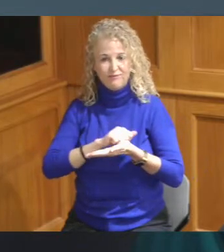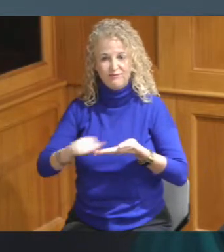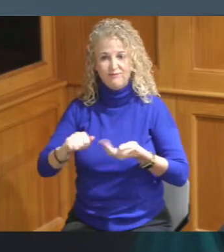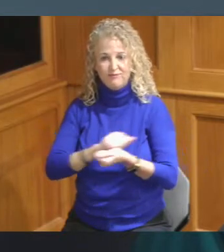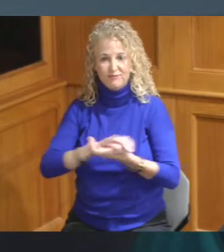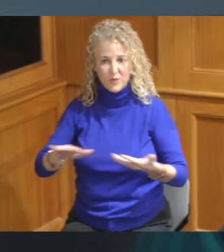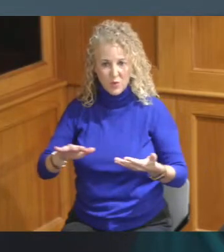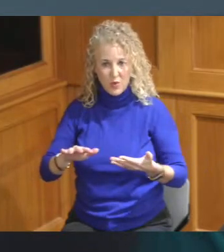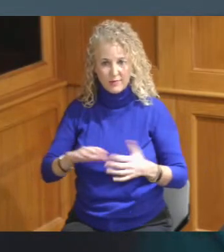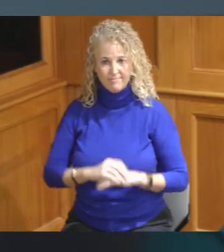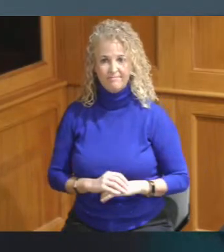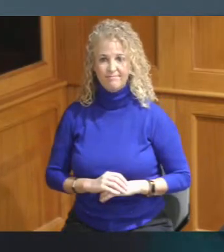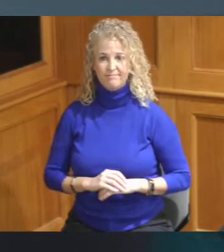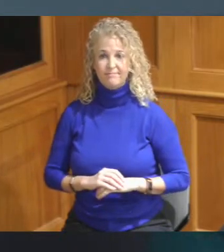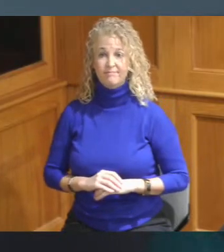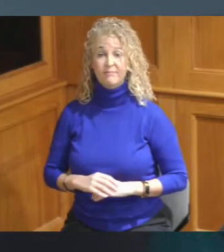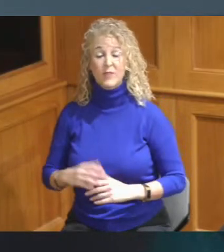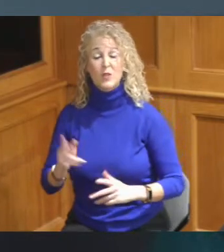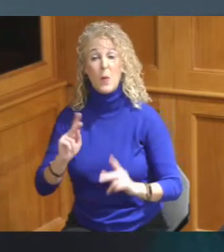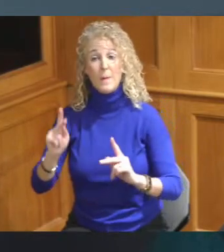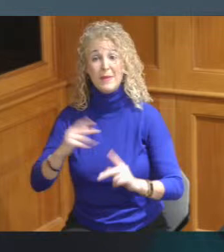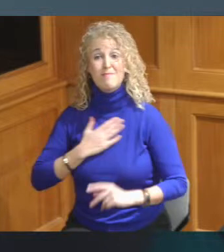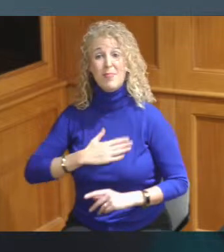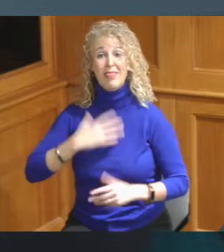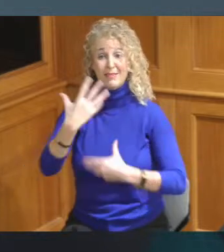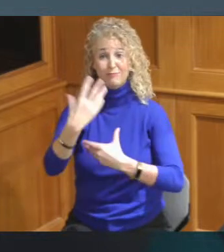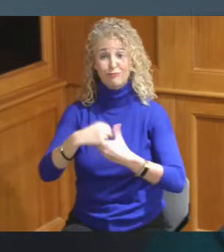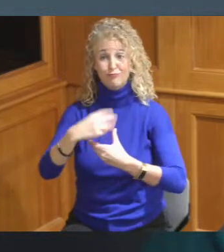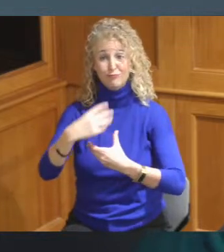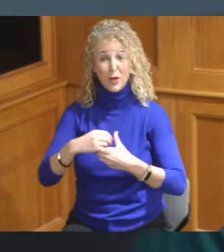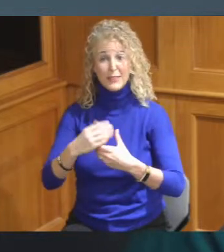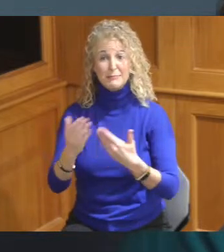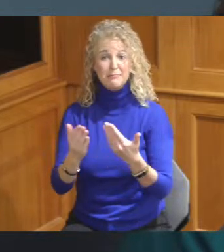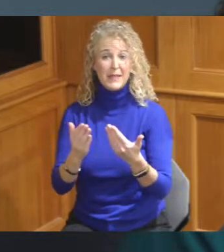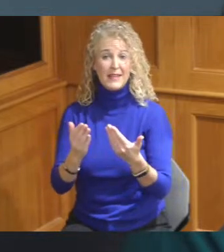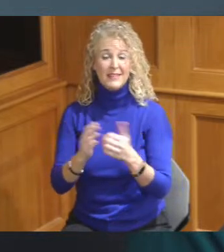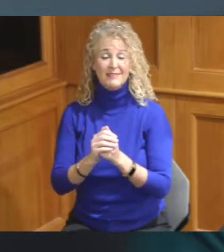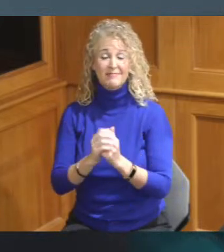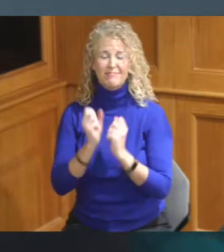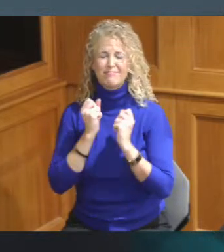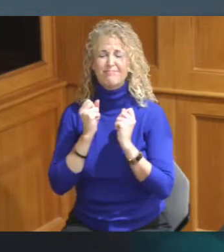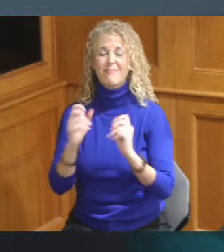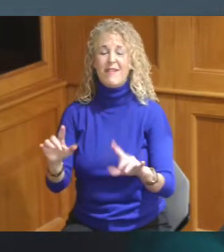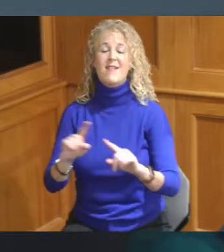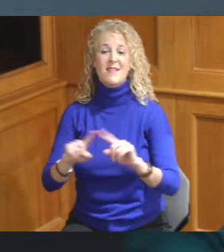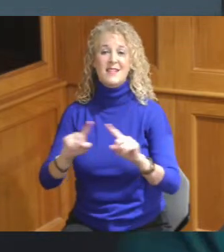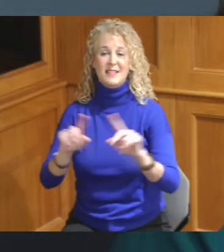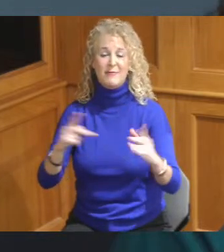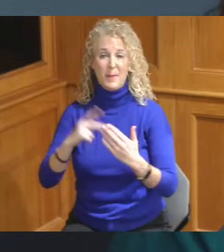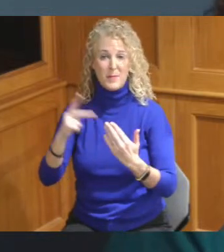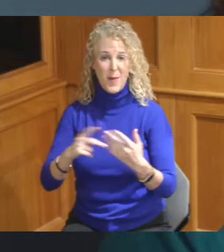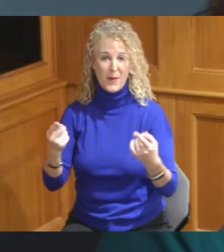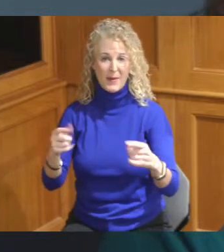people to participate in any way that they can. They've got a lot of programs that are happening.